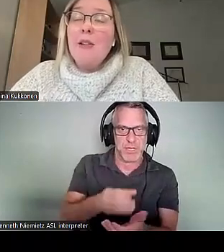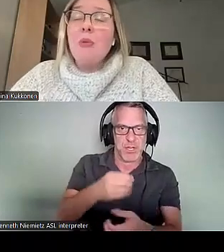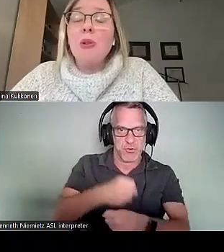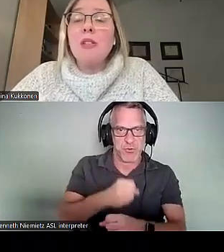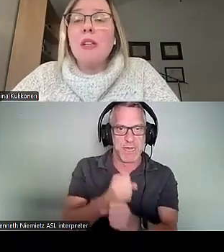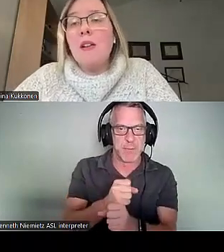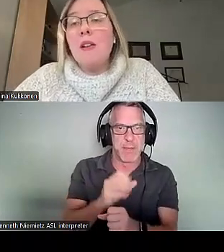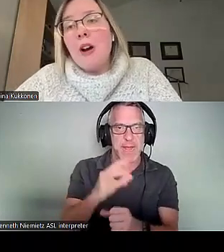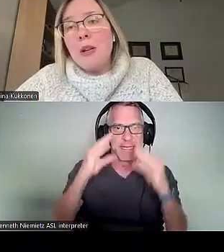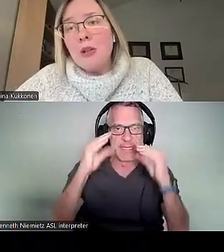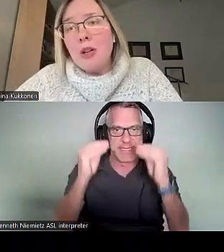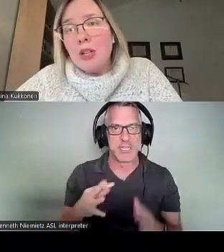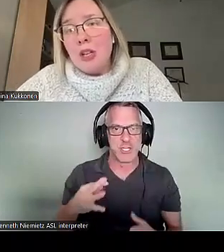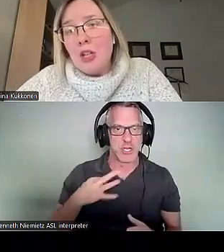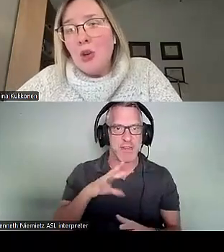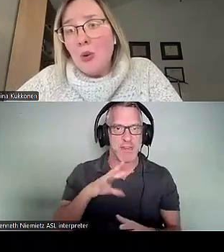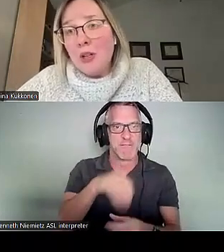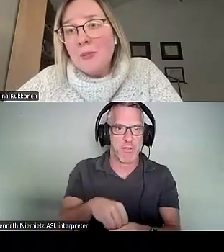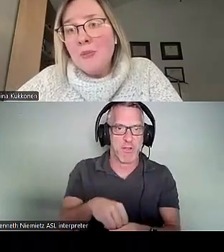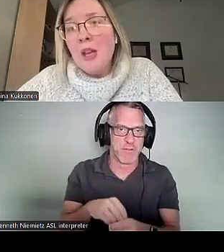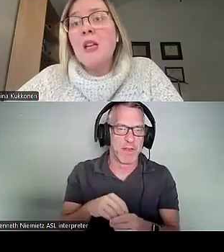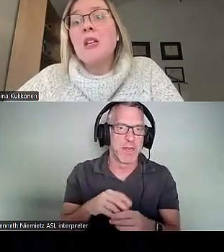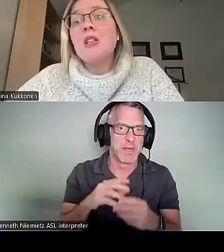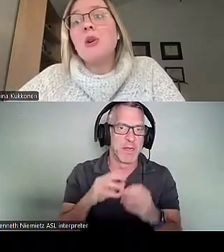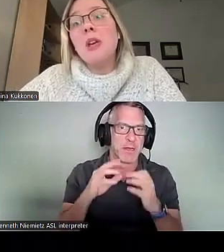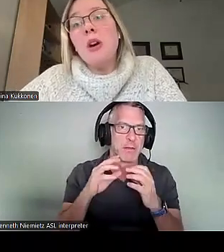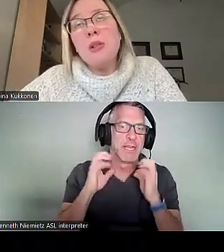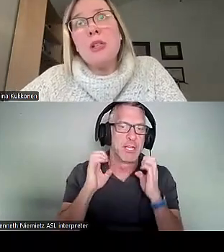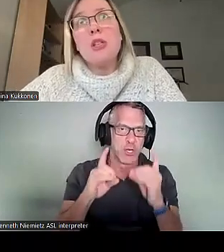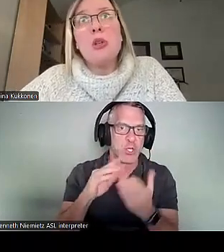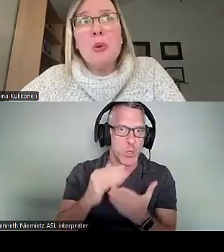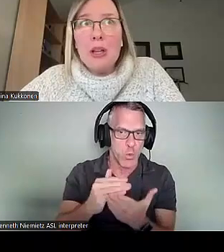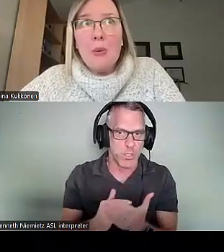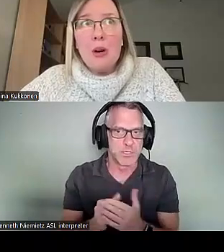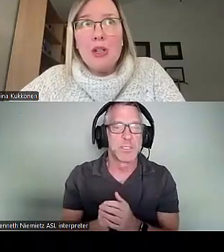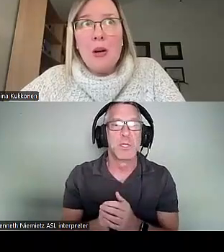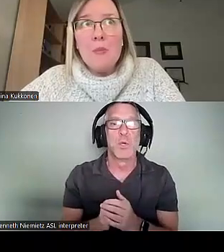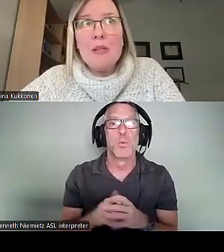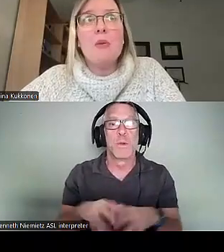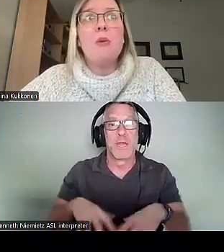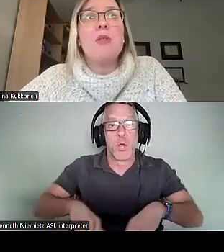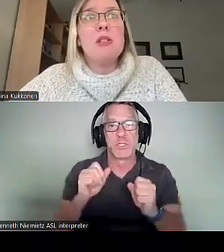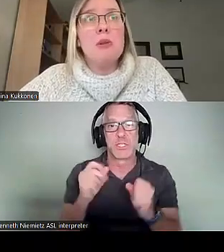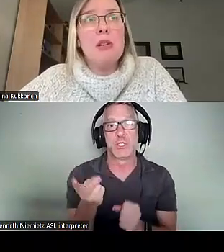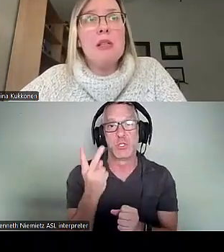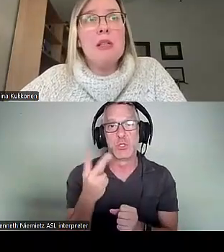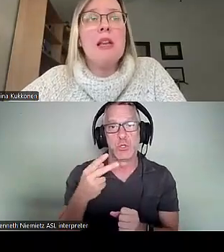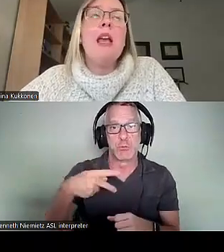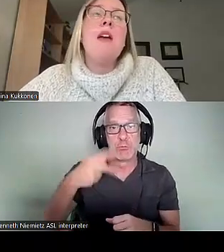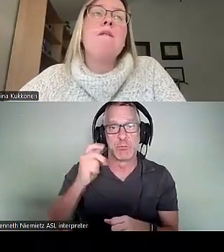enrolled in an environmental education course. We hosted two clay workshops with the students,